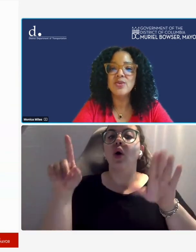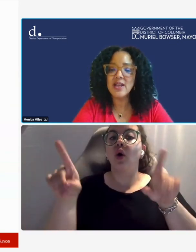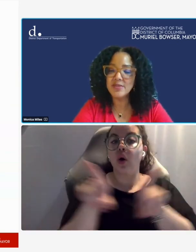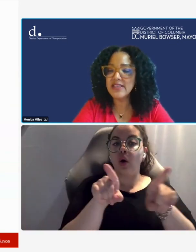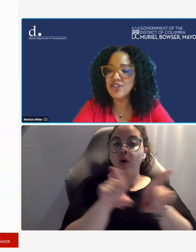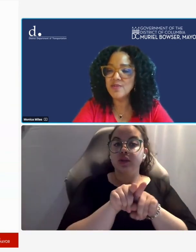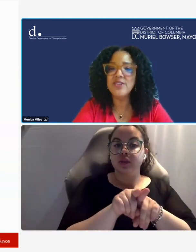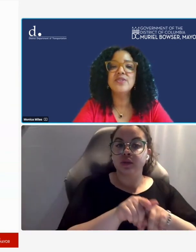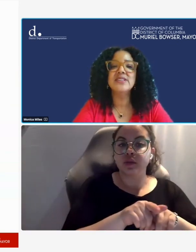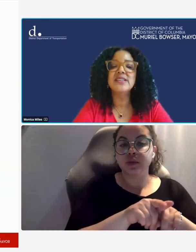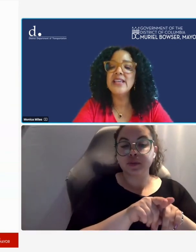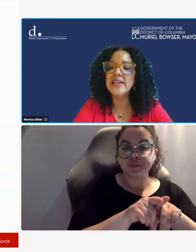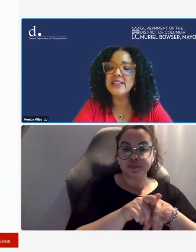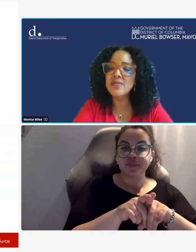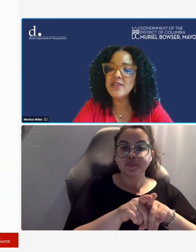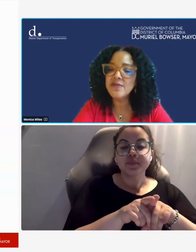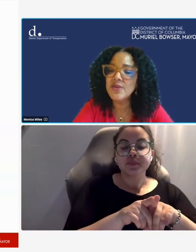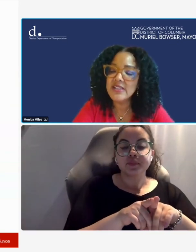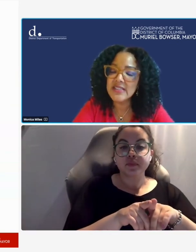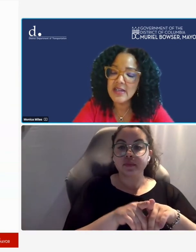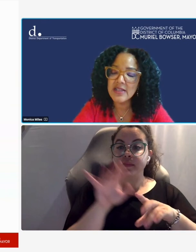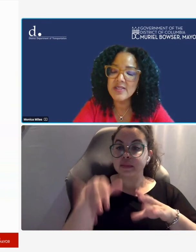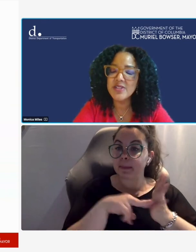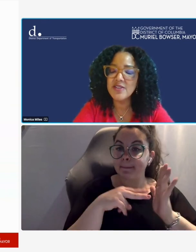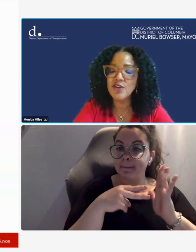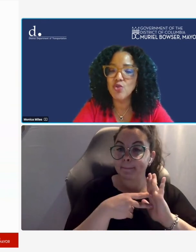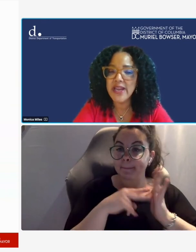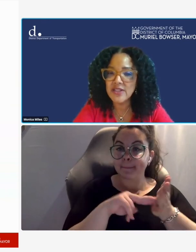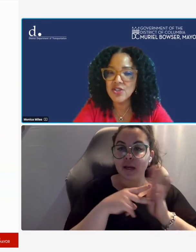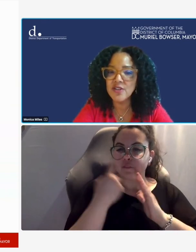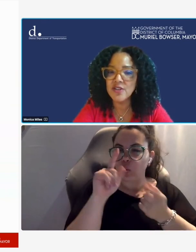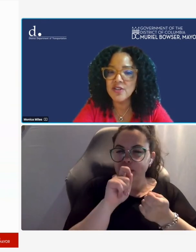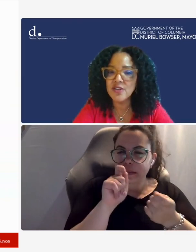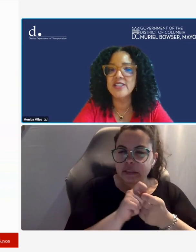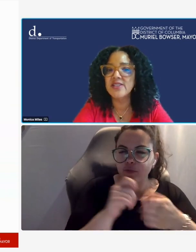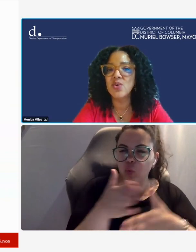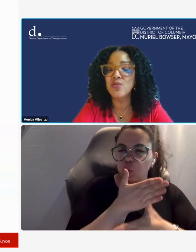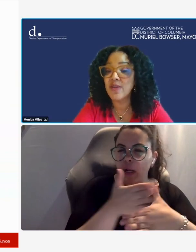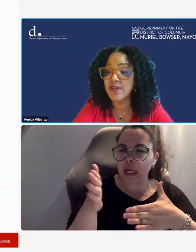compensation matrix is that it's meant for a specific range of businesses based on revenue